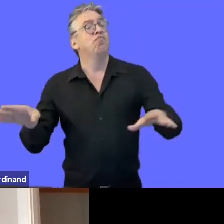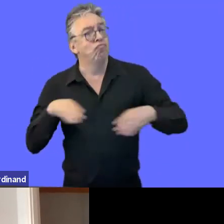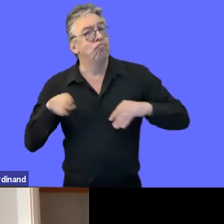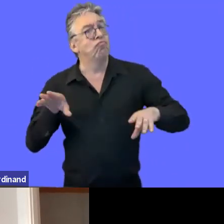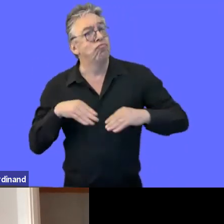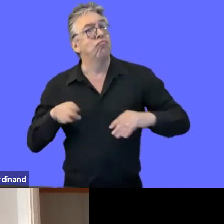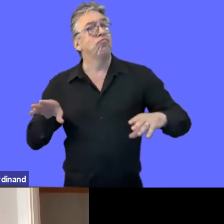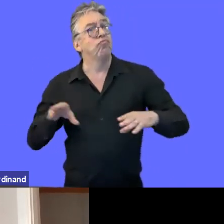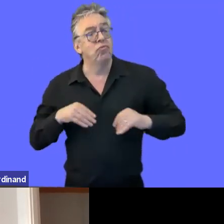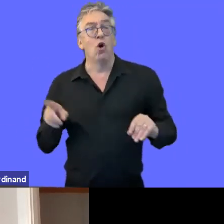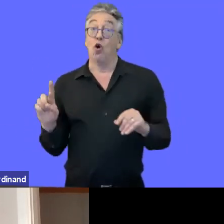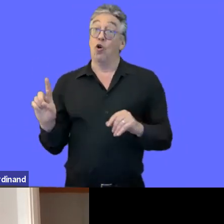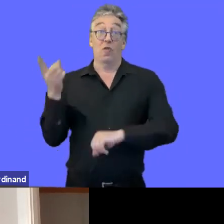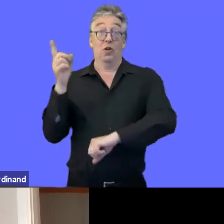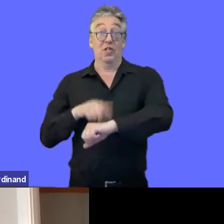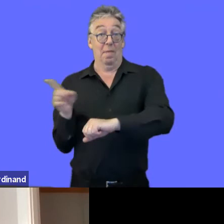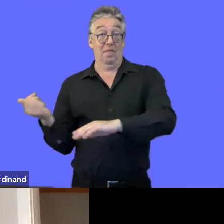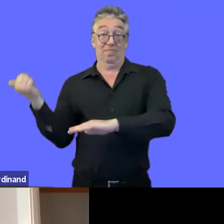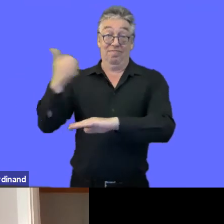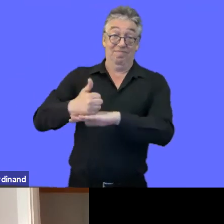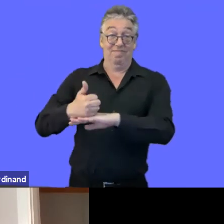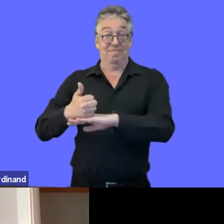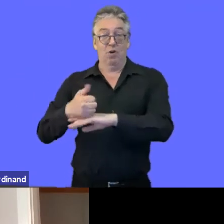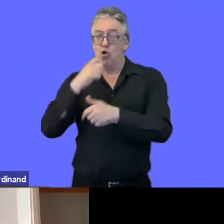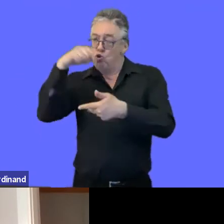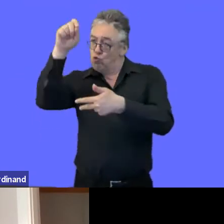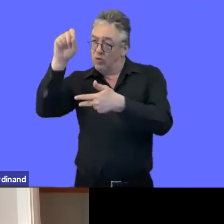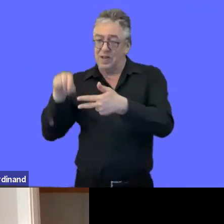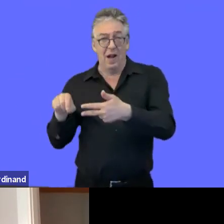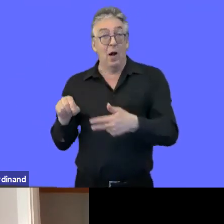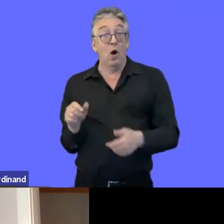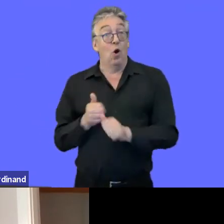determining whether violation are graved or systematic under the CRPD protocol.